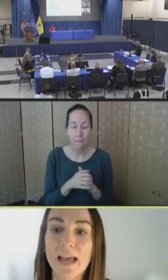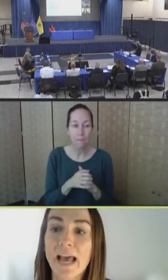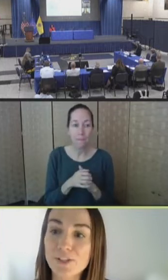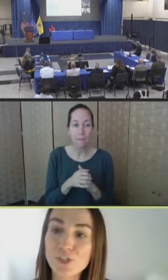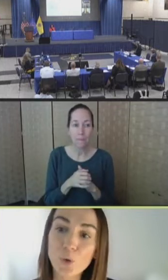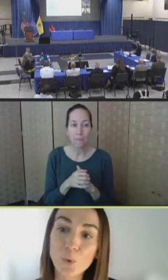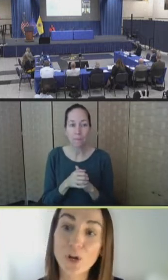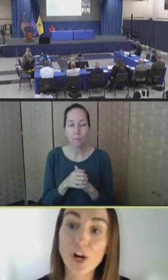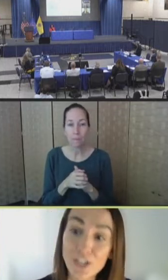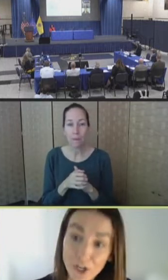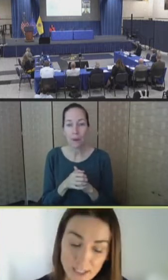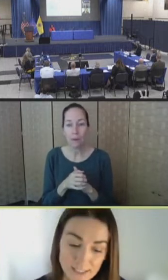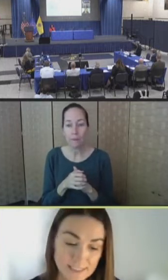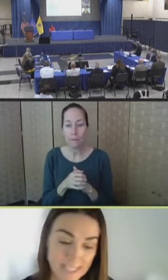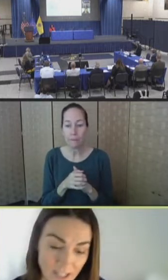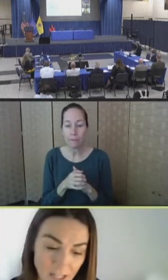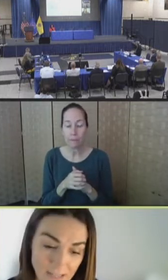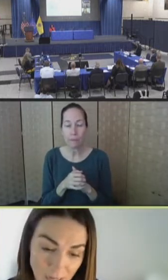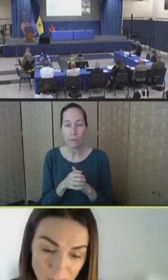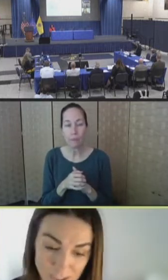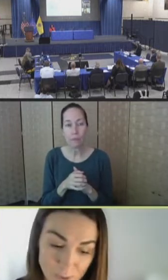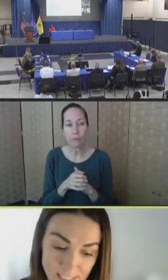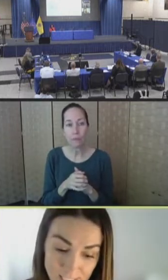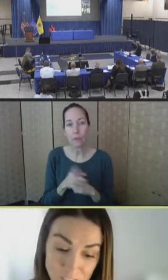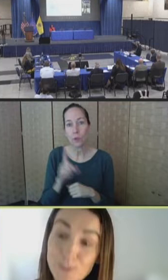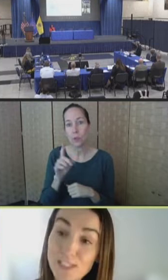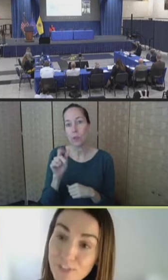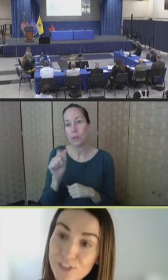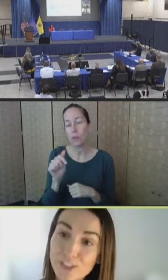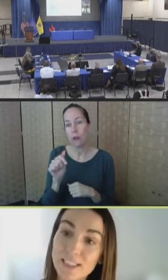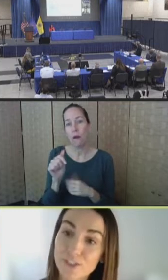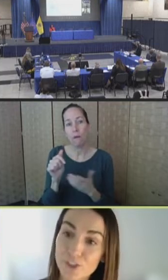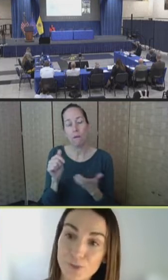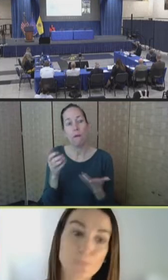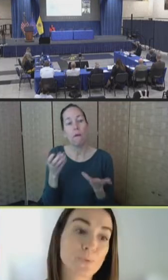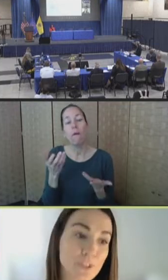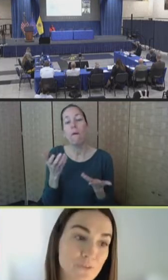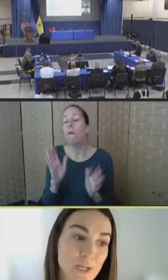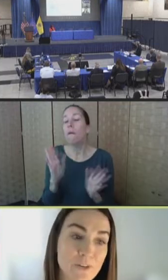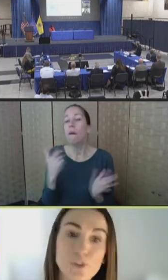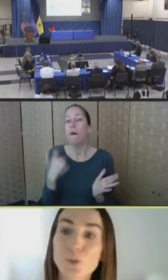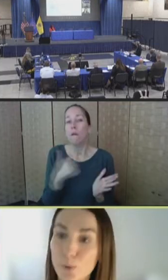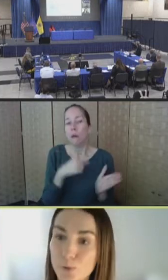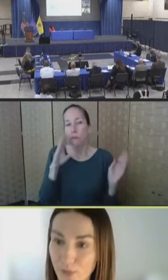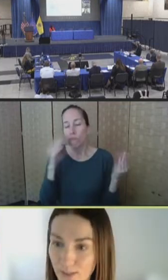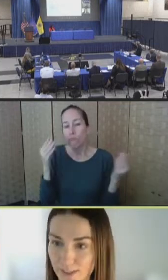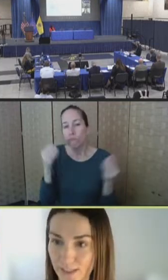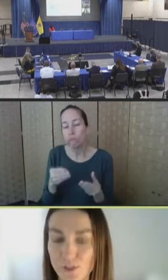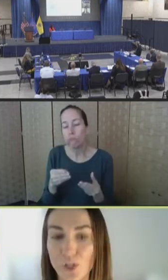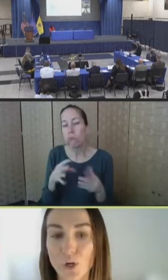And so, our data allow us to attend specifically to the bereavement of close relatives. So,